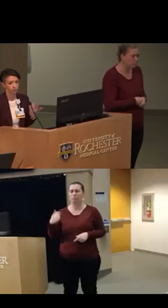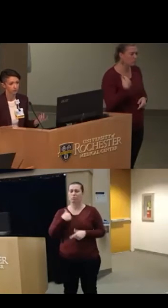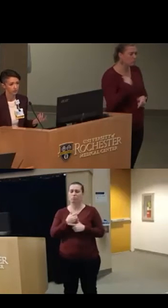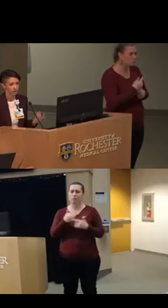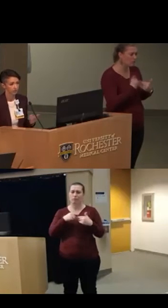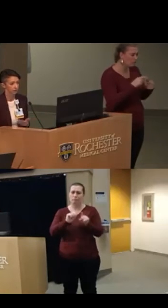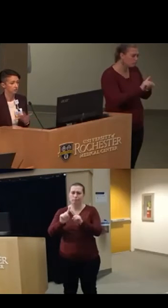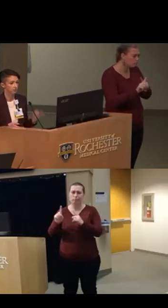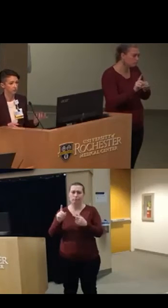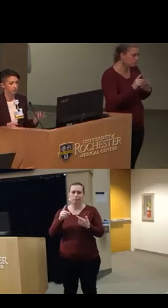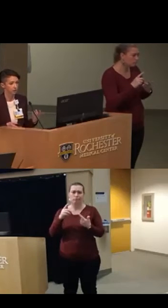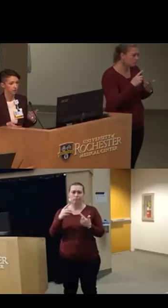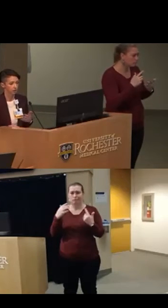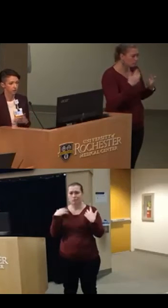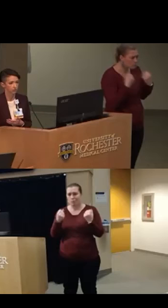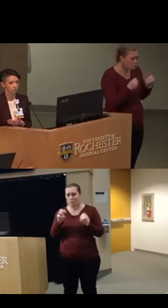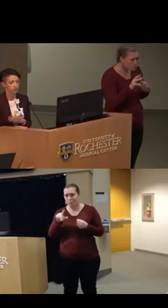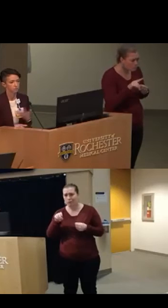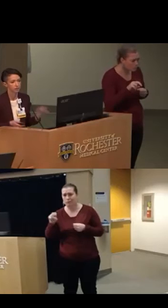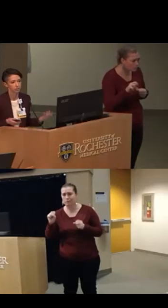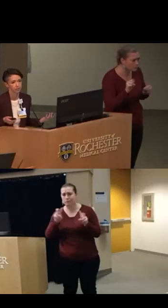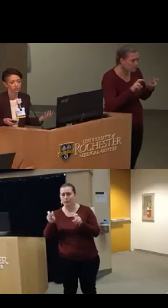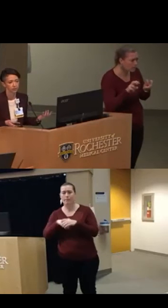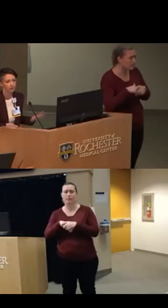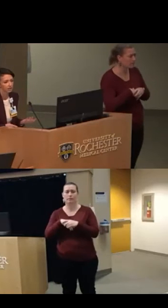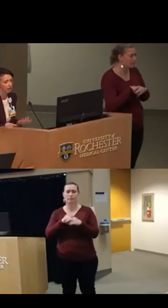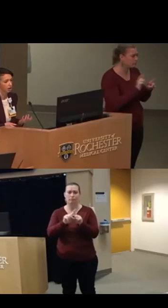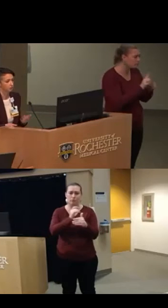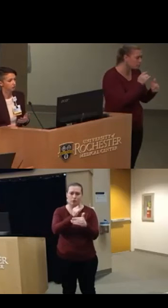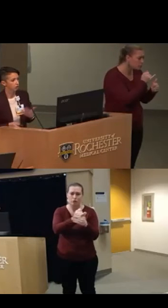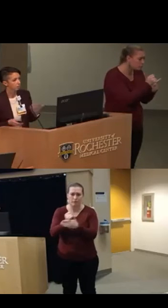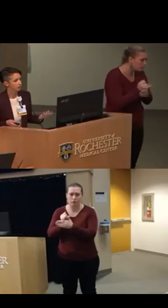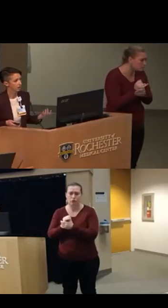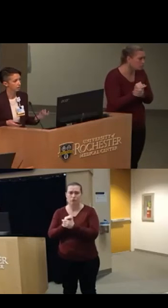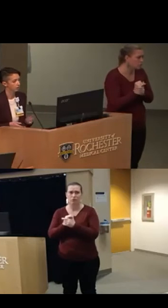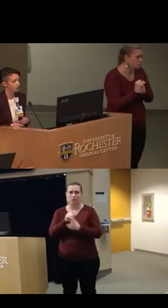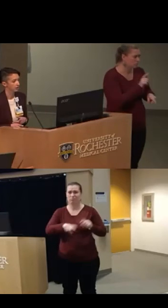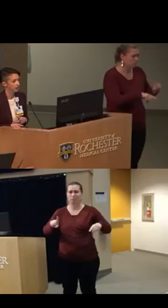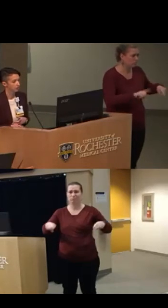Wellness topics and Crisis Intervention across a pretty boundaryless um scope of employee and